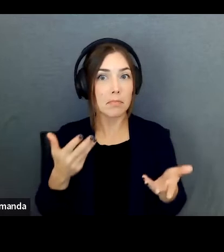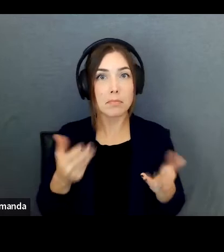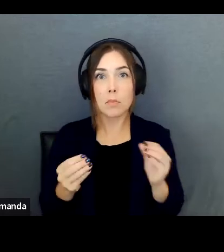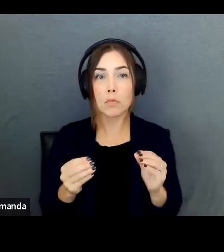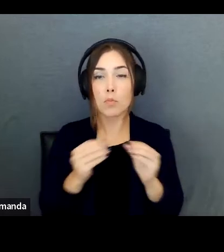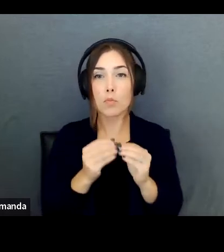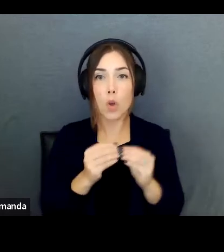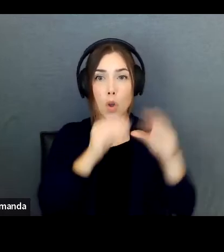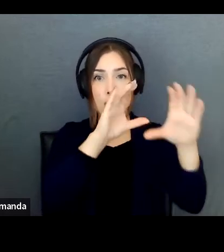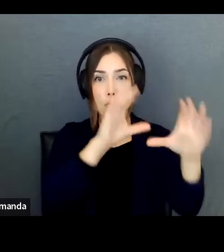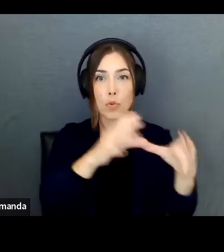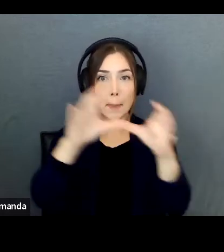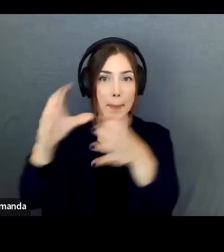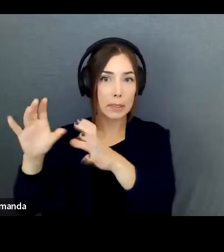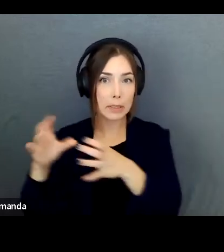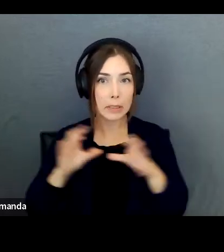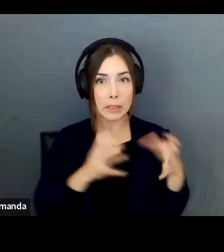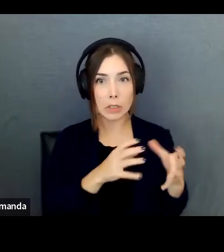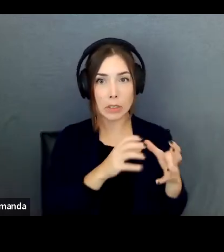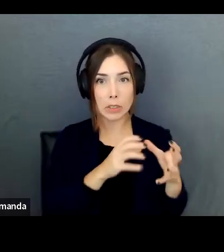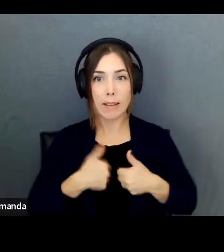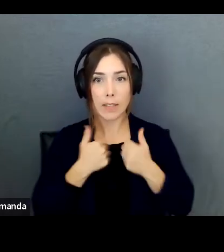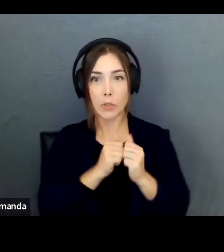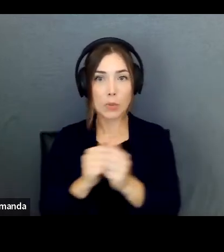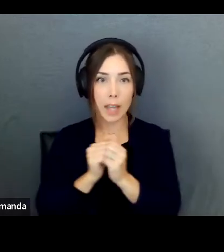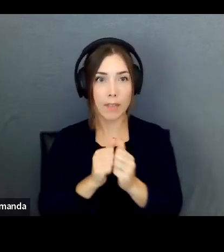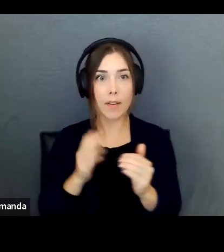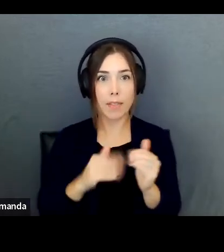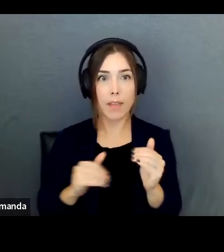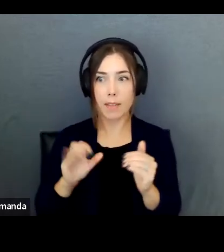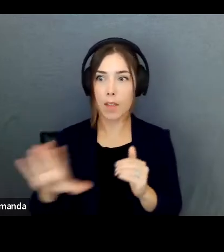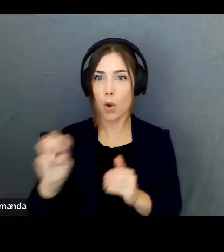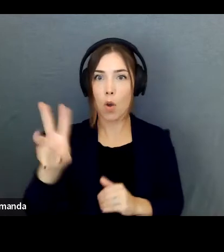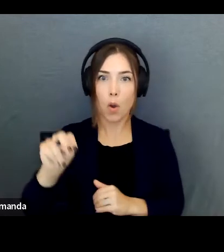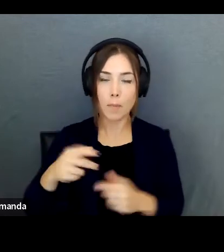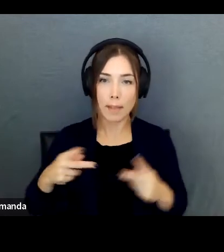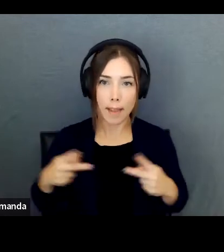together than their own place in HCBS. Maybe people who receive day services.